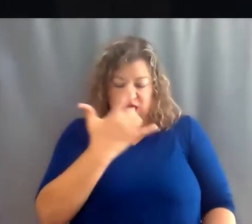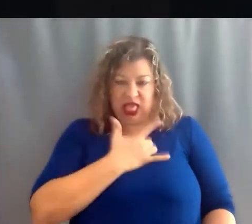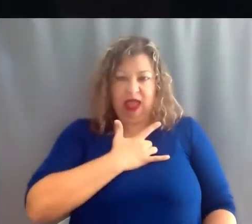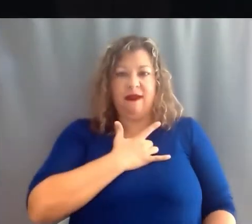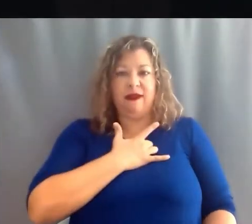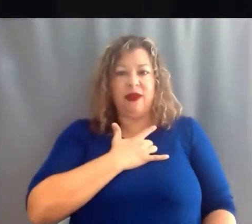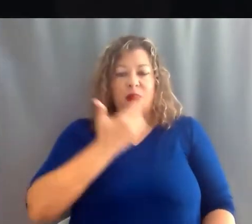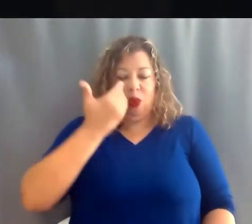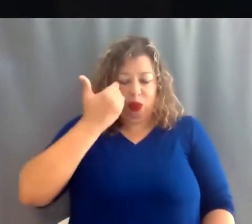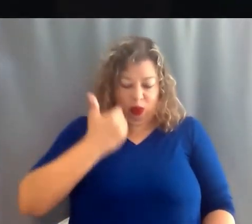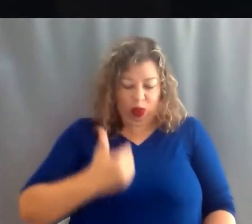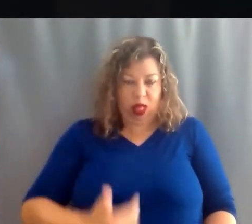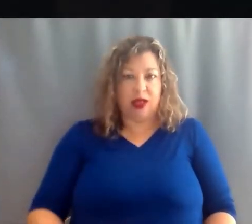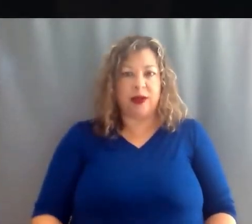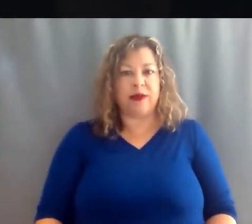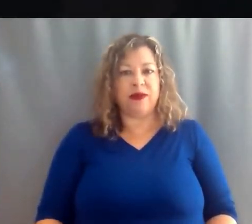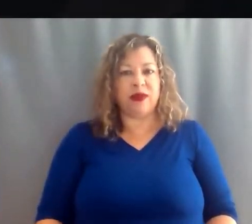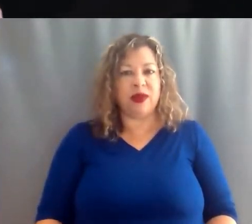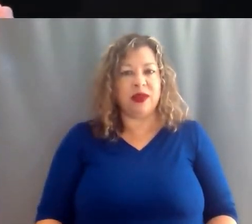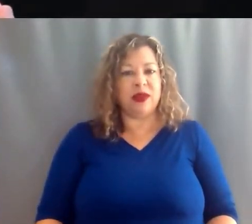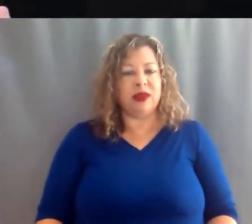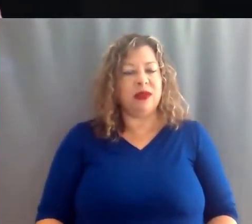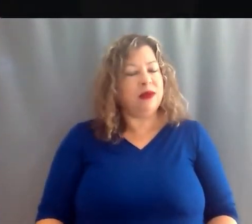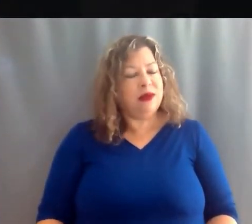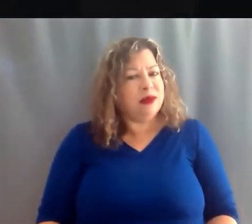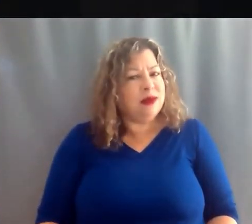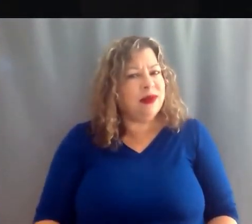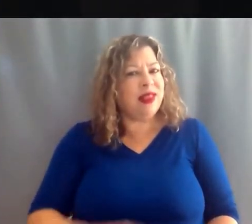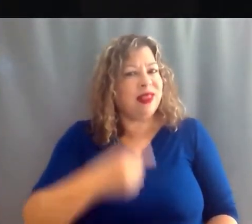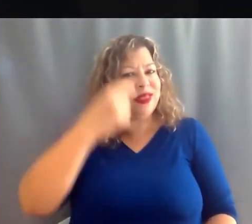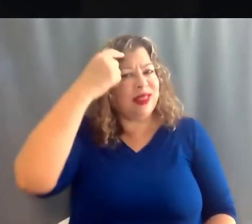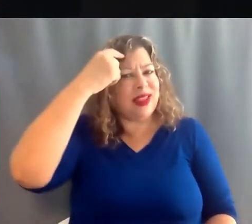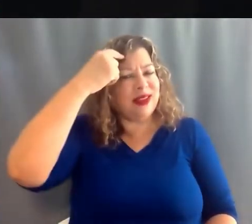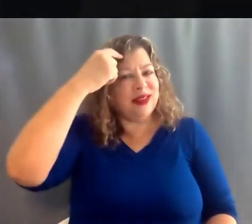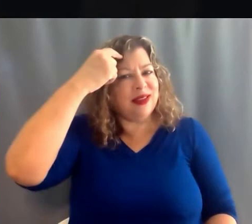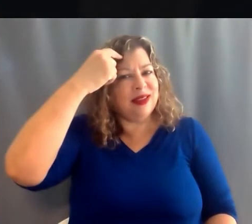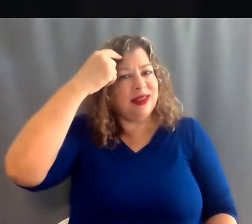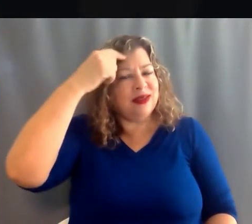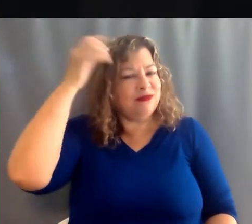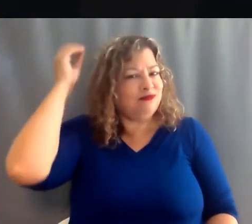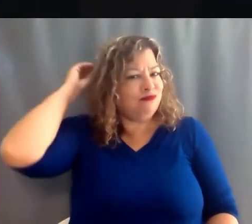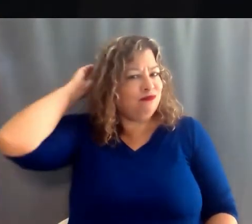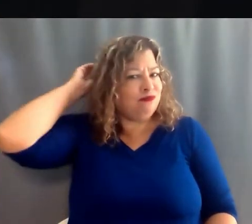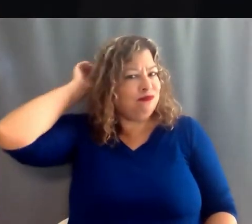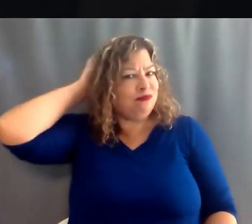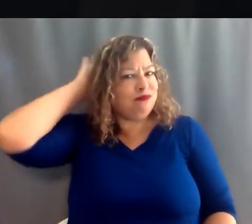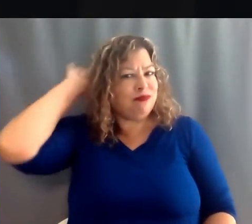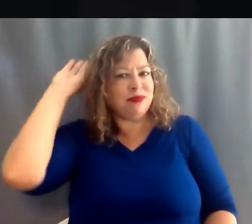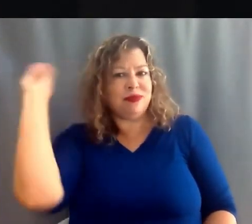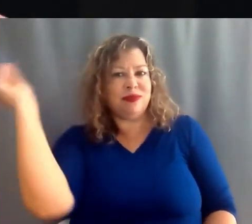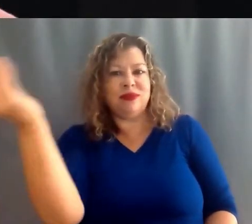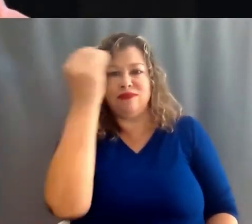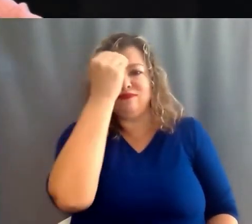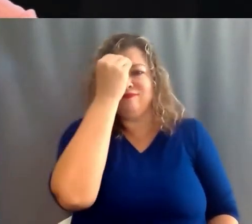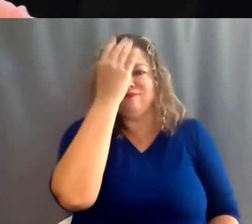You've got to break that down. Where that came from. And also how that connects to the classroom.